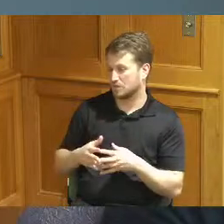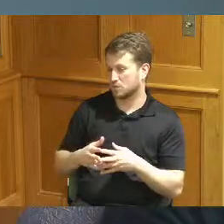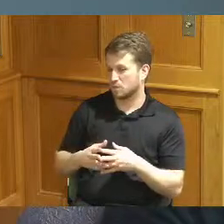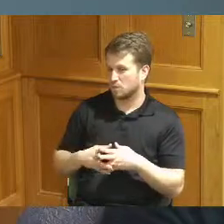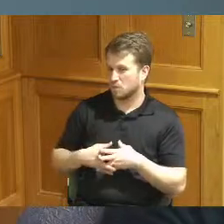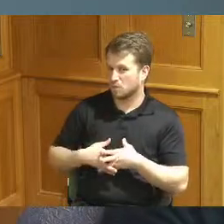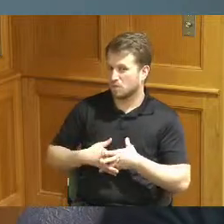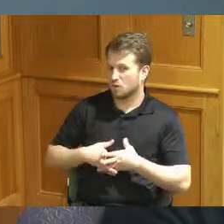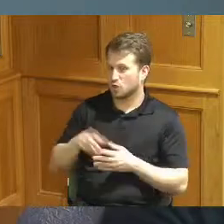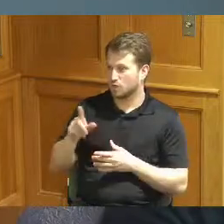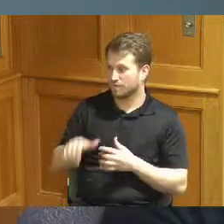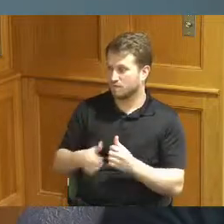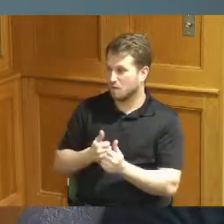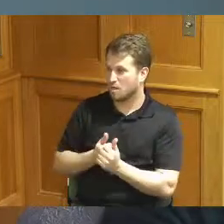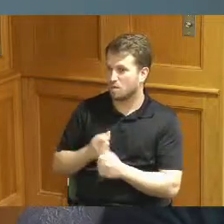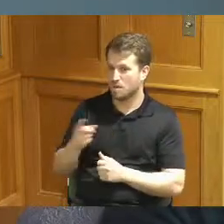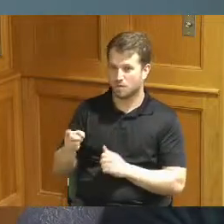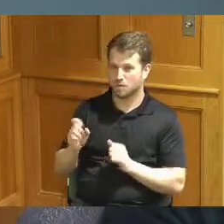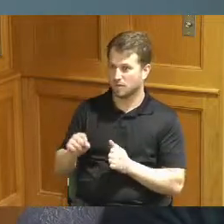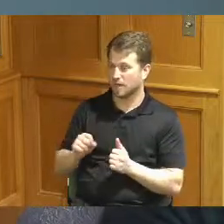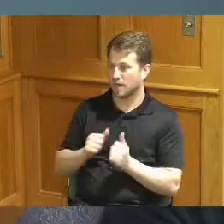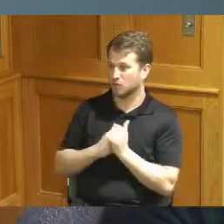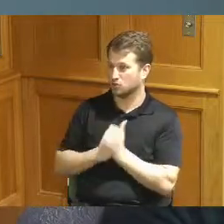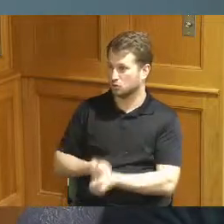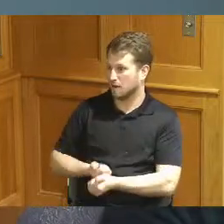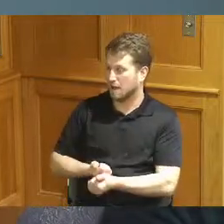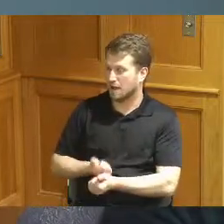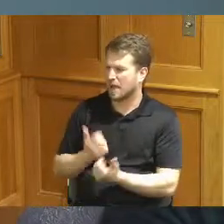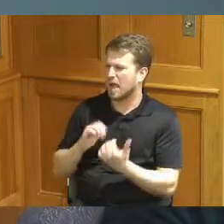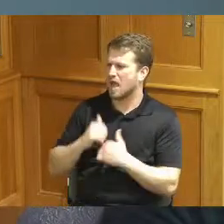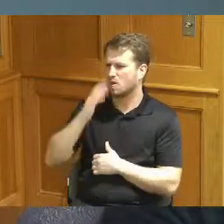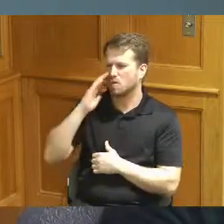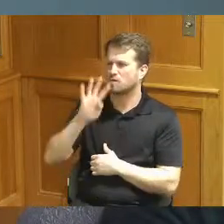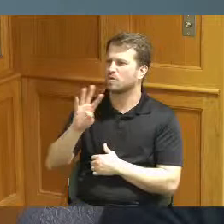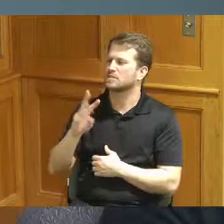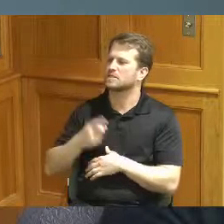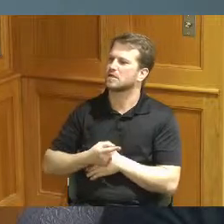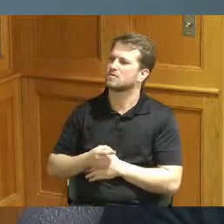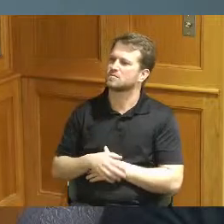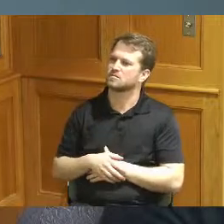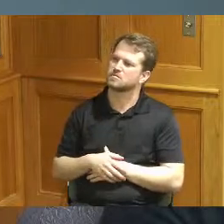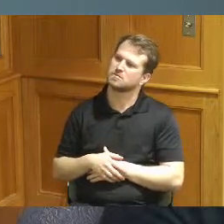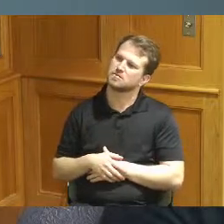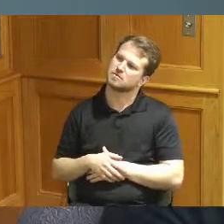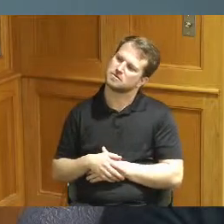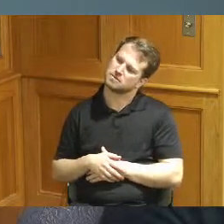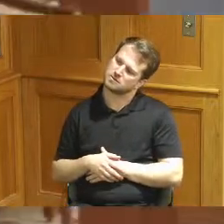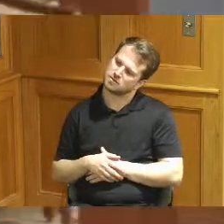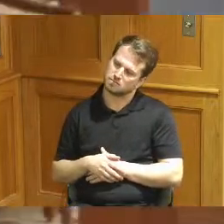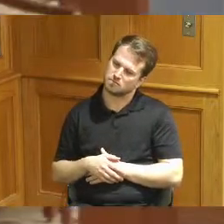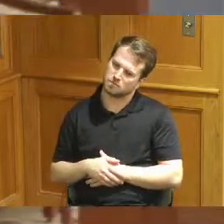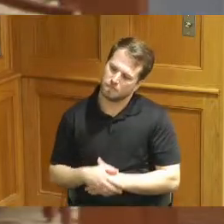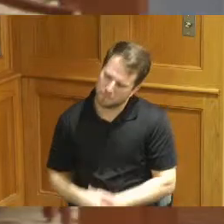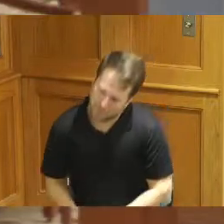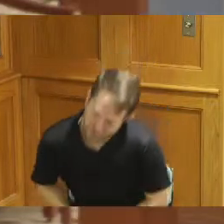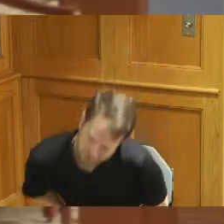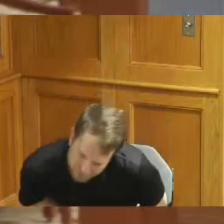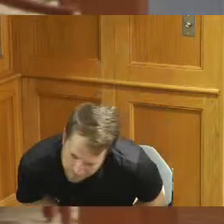doing follow-up are you able to track that how do you know it's 46 days because as I mentioned the